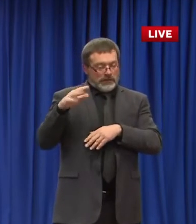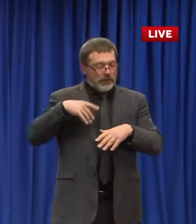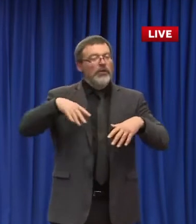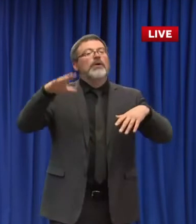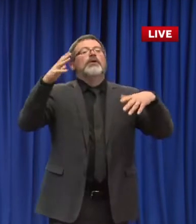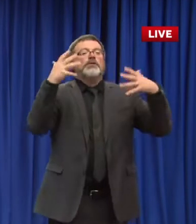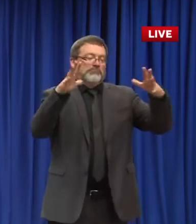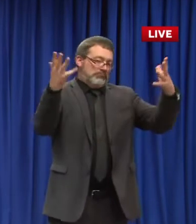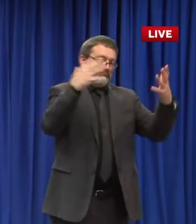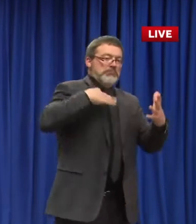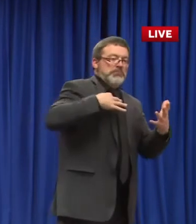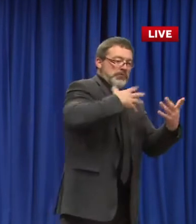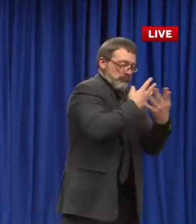PROCESS AND THEN CHECKS GO OUT.